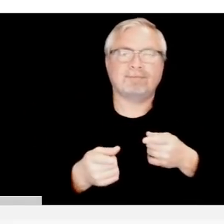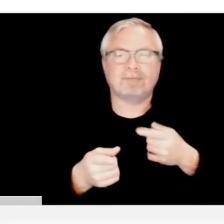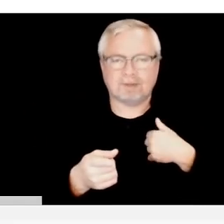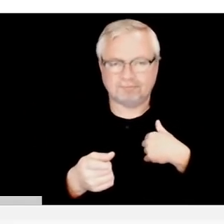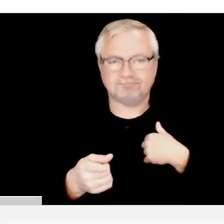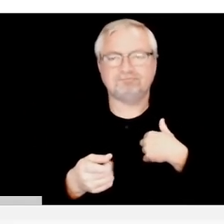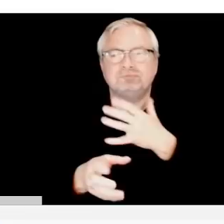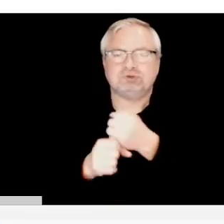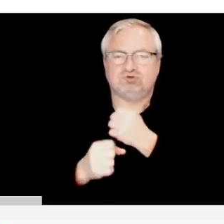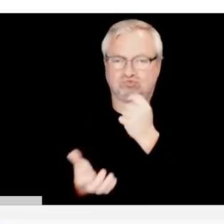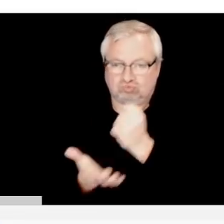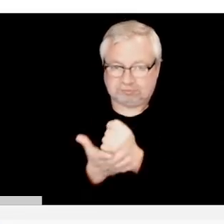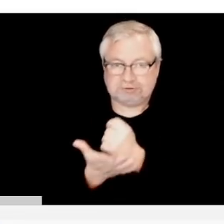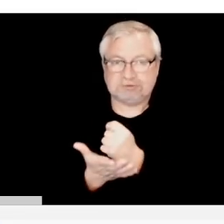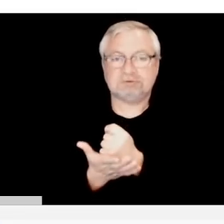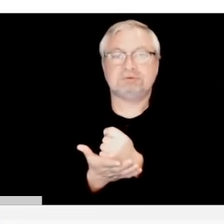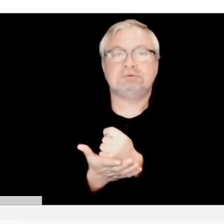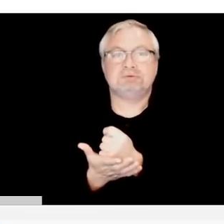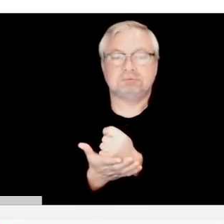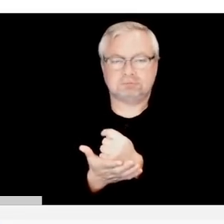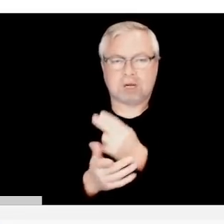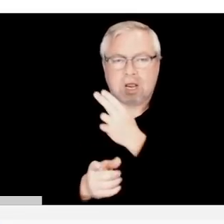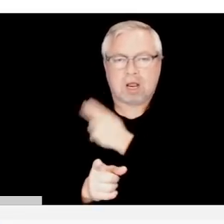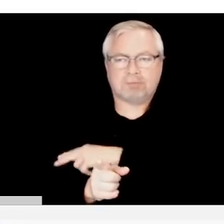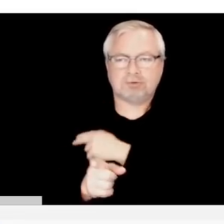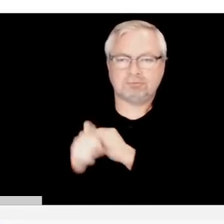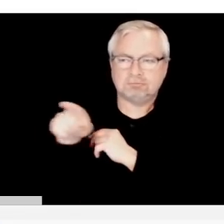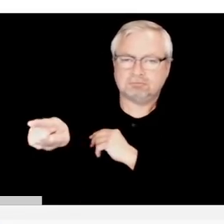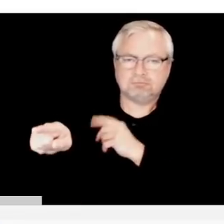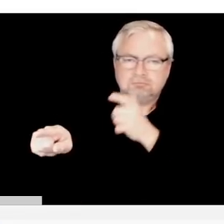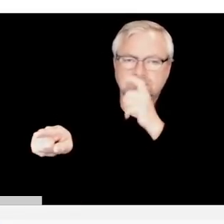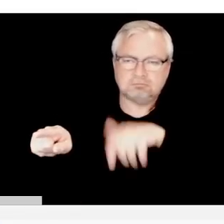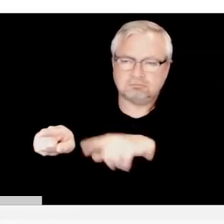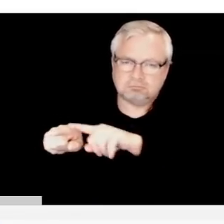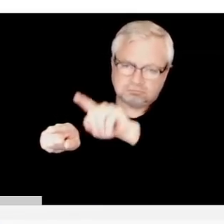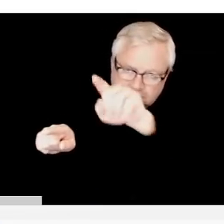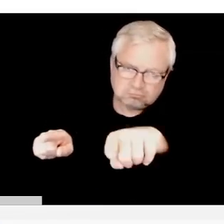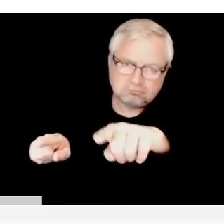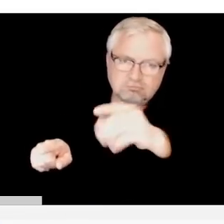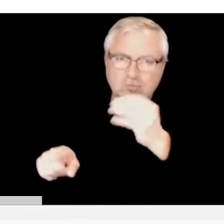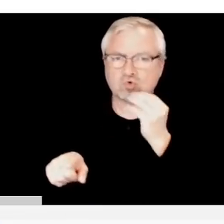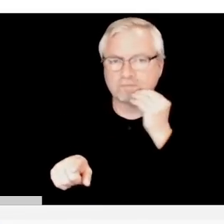the hospital compartment or in the hospital ICU compartment in the model,